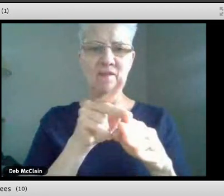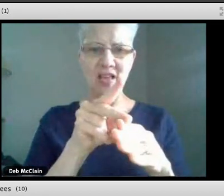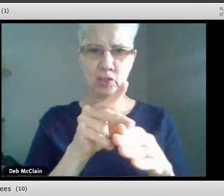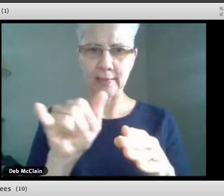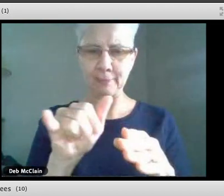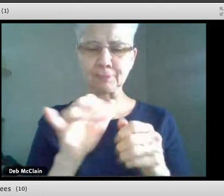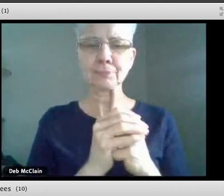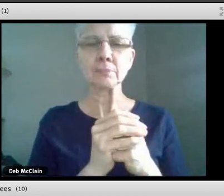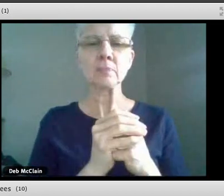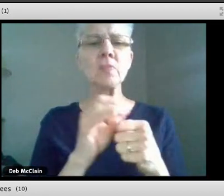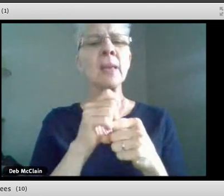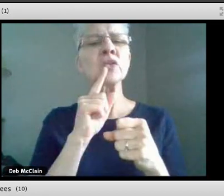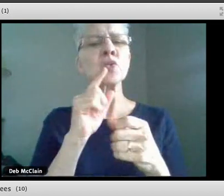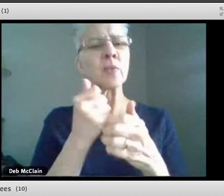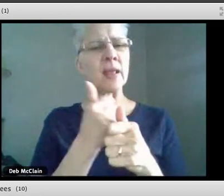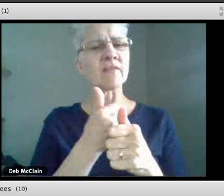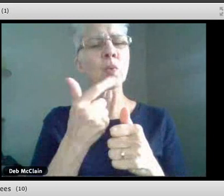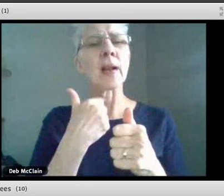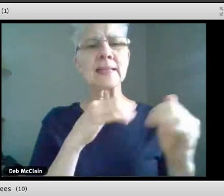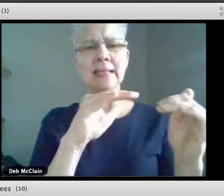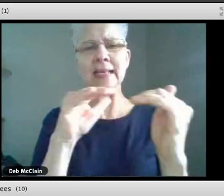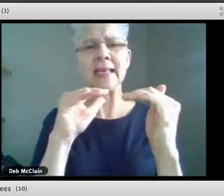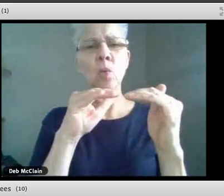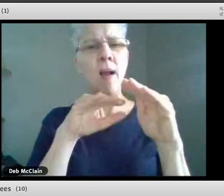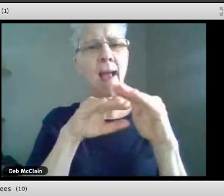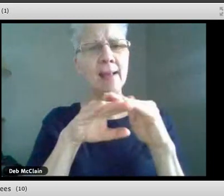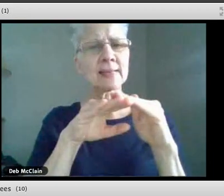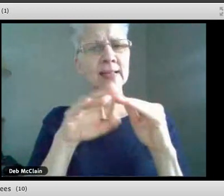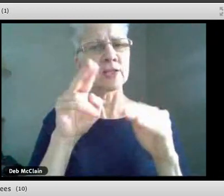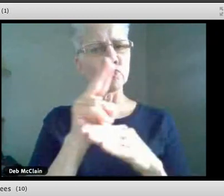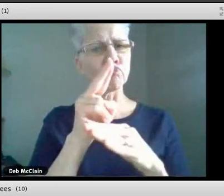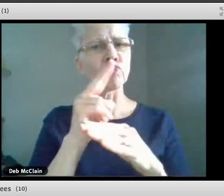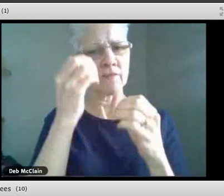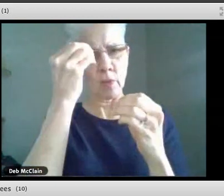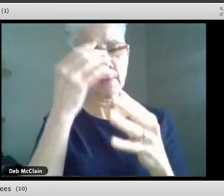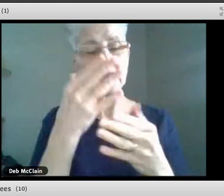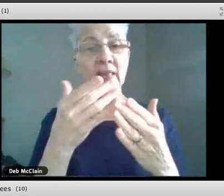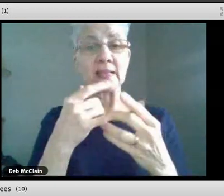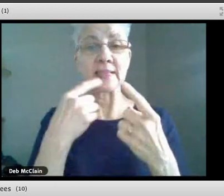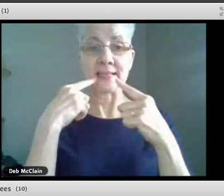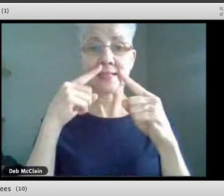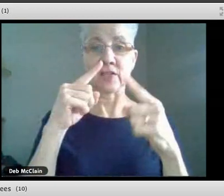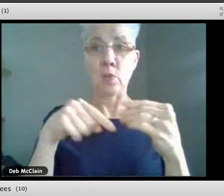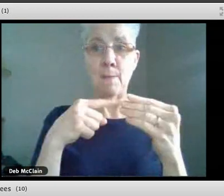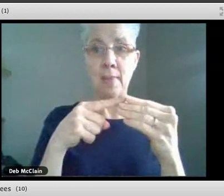in making sure that everybody has equal access to information and the things they need to be successful in life.